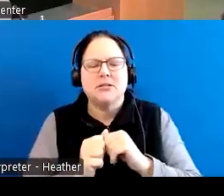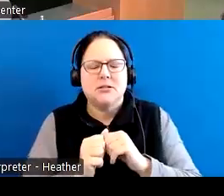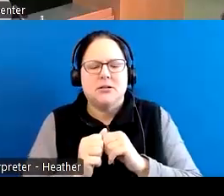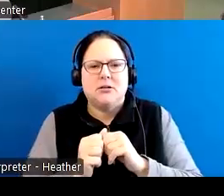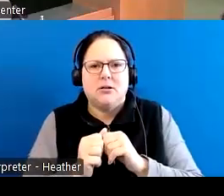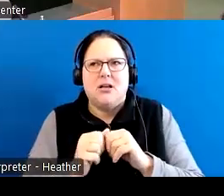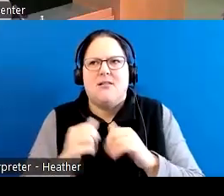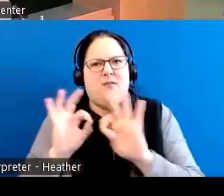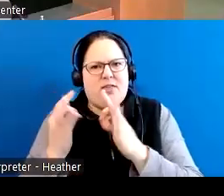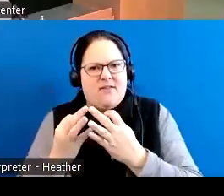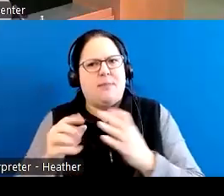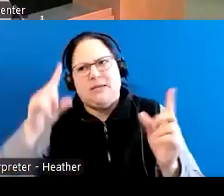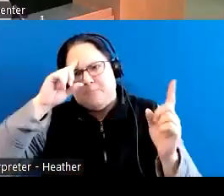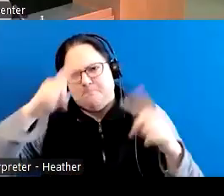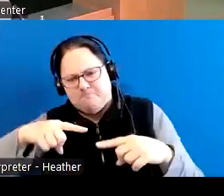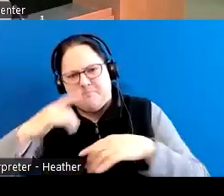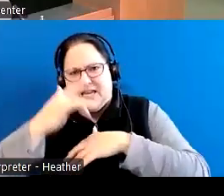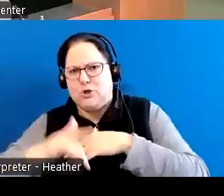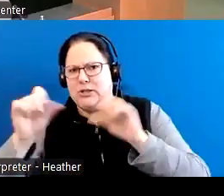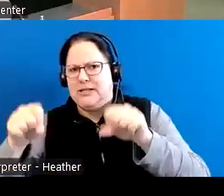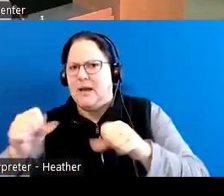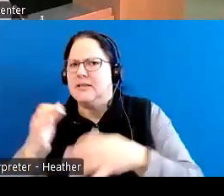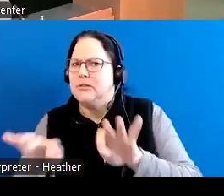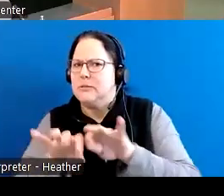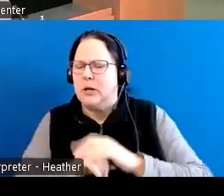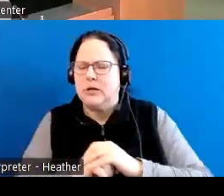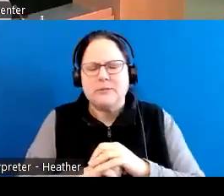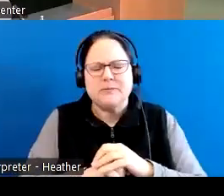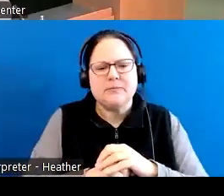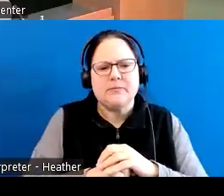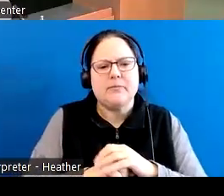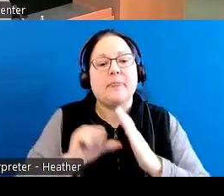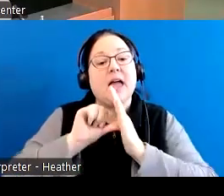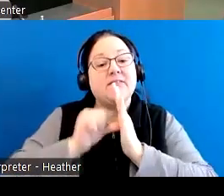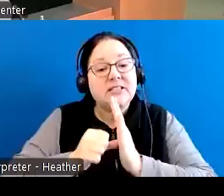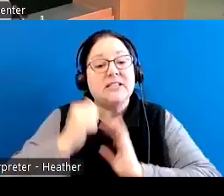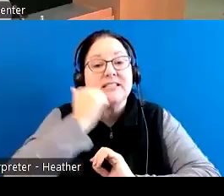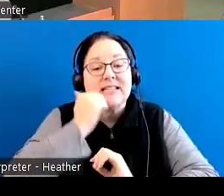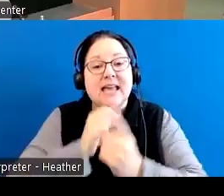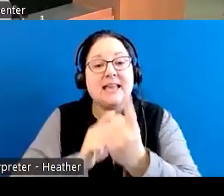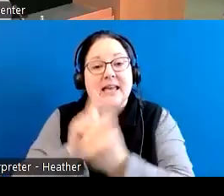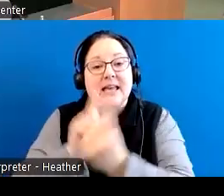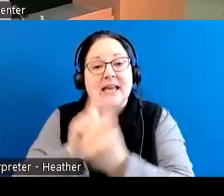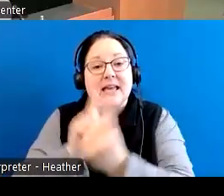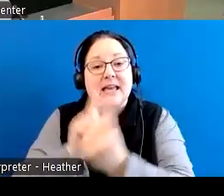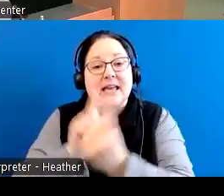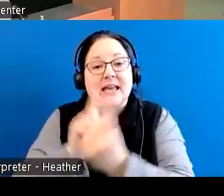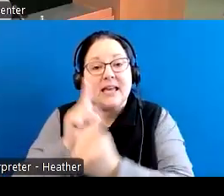family on board early is really important. We have intensive daily individual and or family therapy.